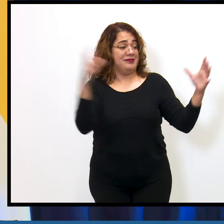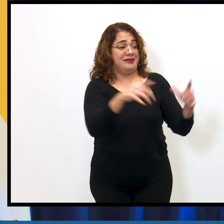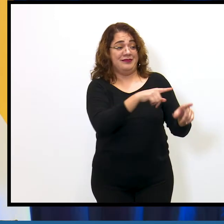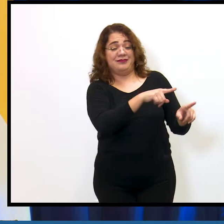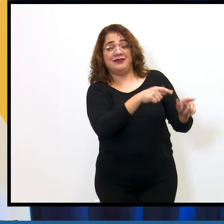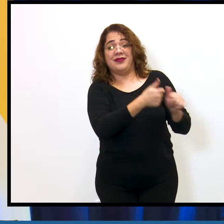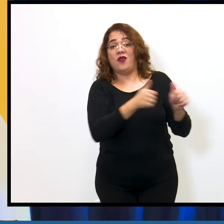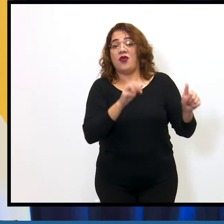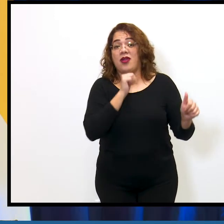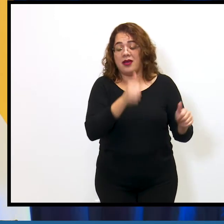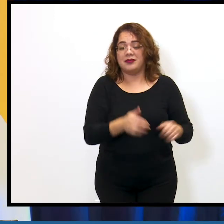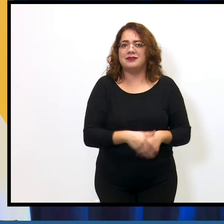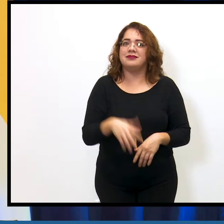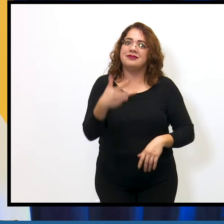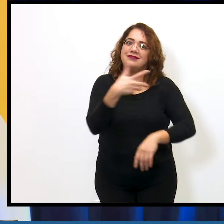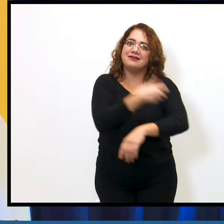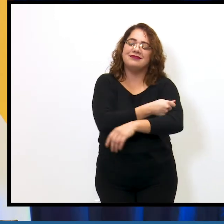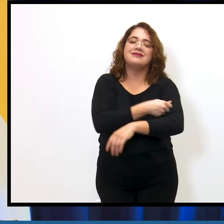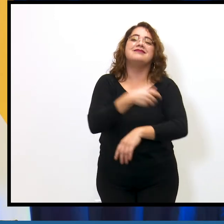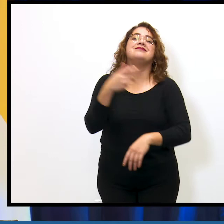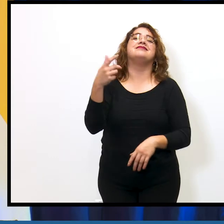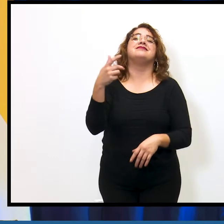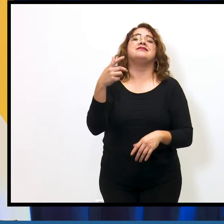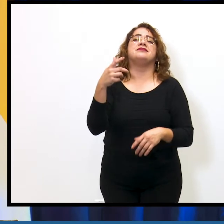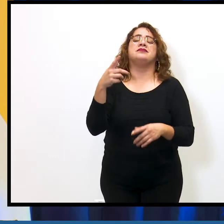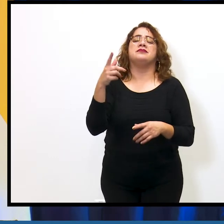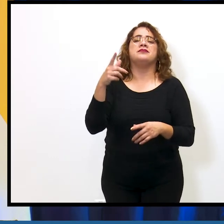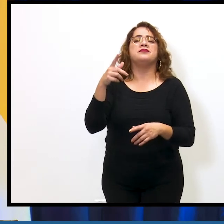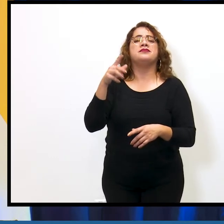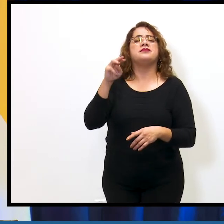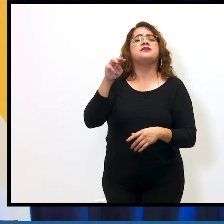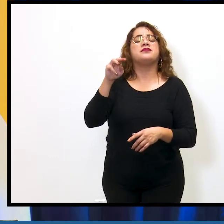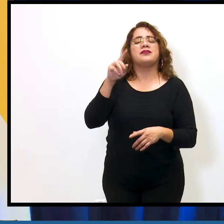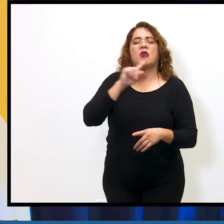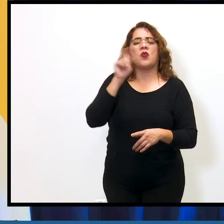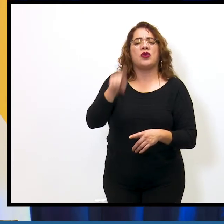is about the vaccination rollout. Mayor Garcia mentioned that 34 percent of people I believe in